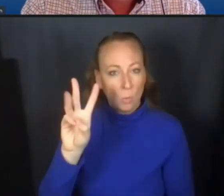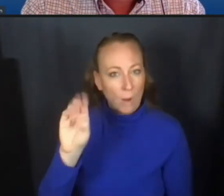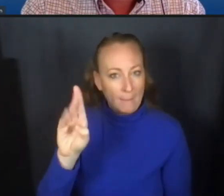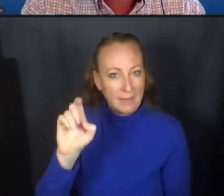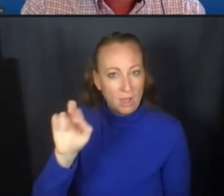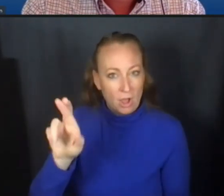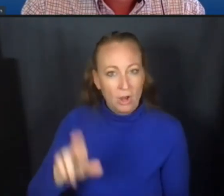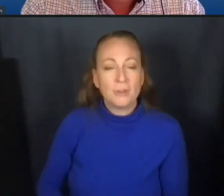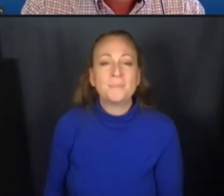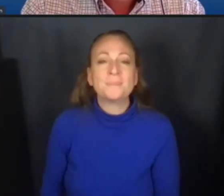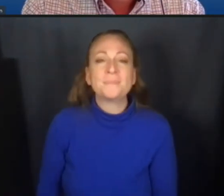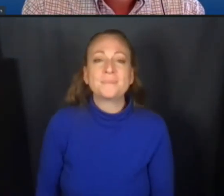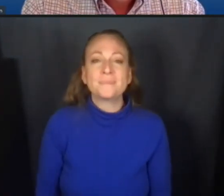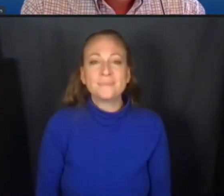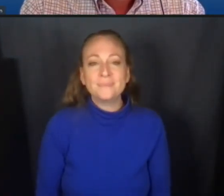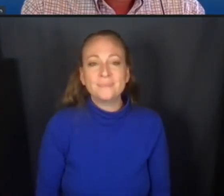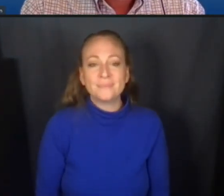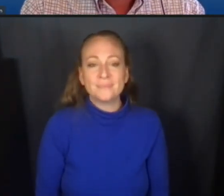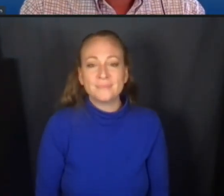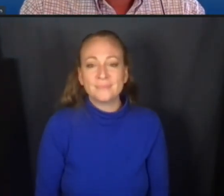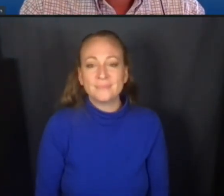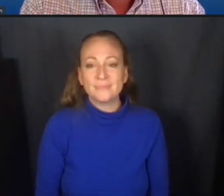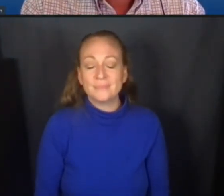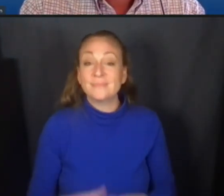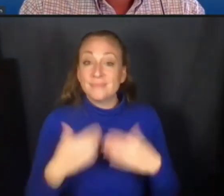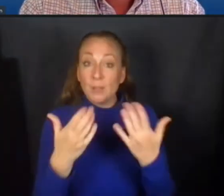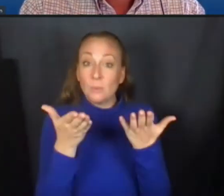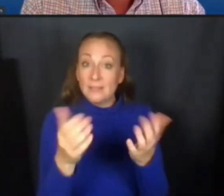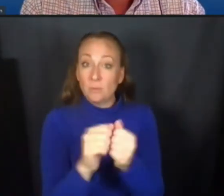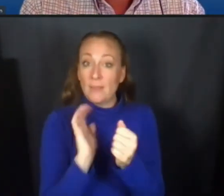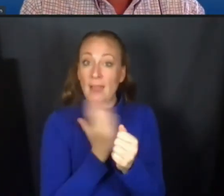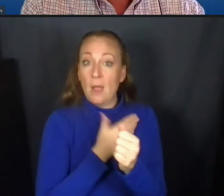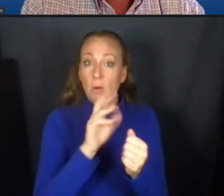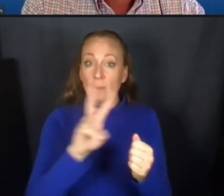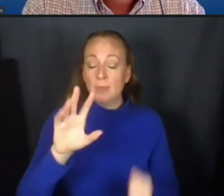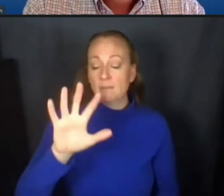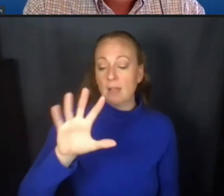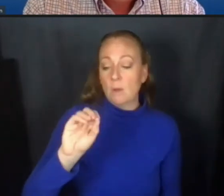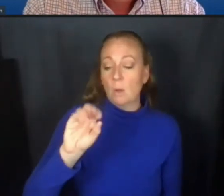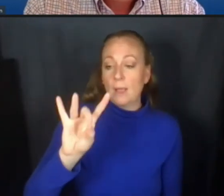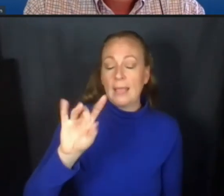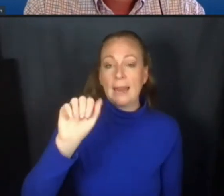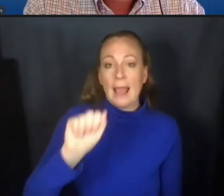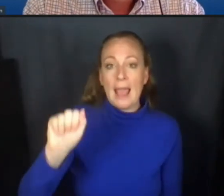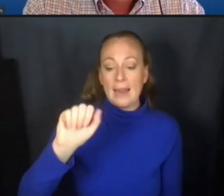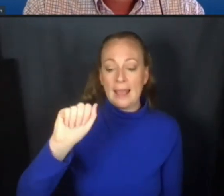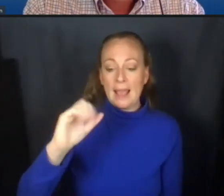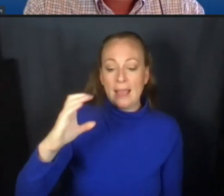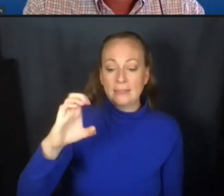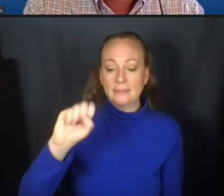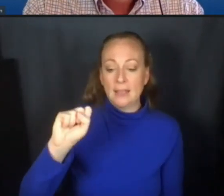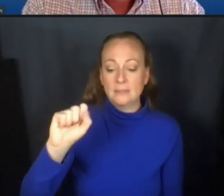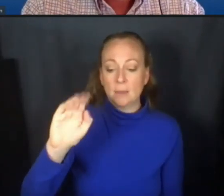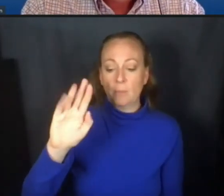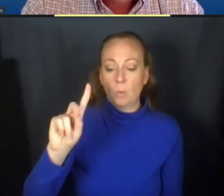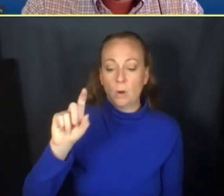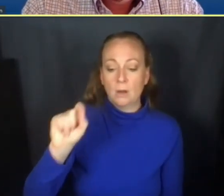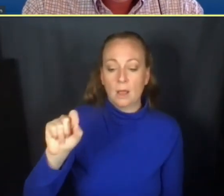Awesome. Just leave you with our email address, 508@access-board.gov. Thanks for having us. Thank you.